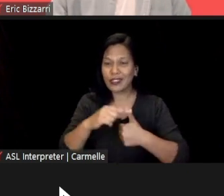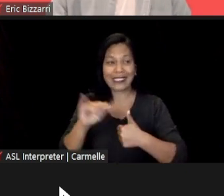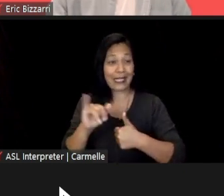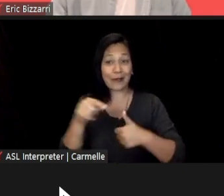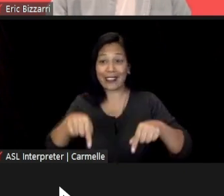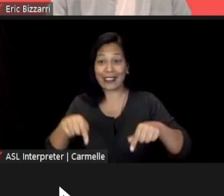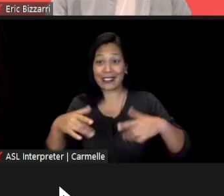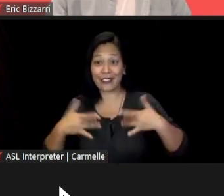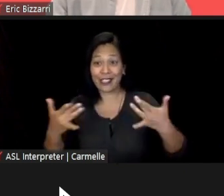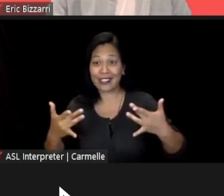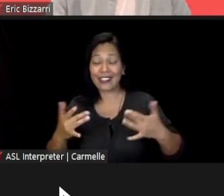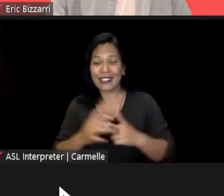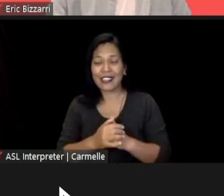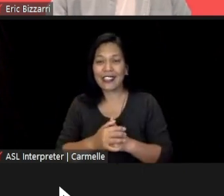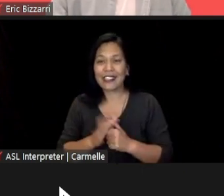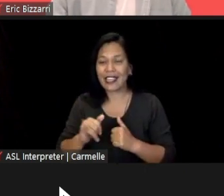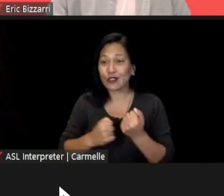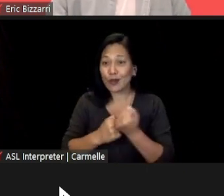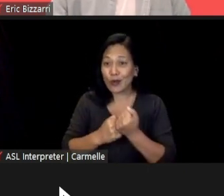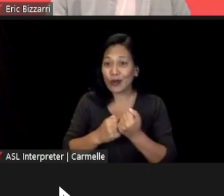This is a way we can give out money and support the industry.